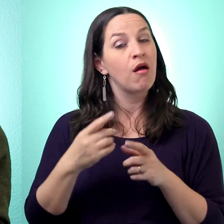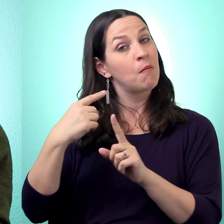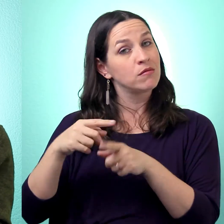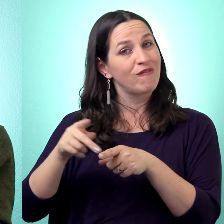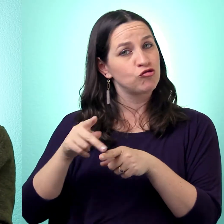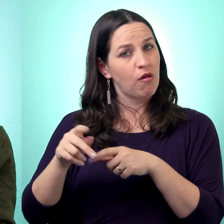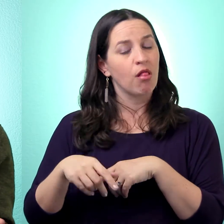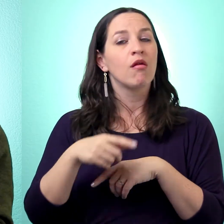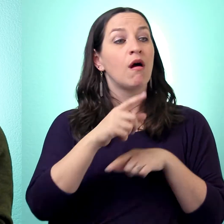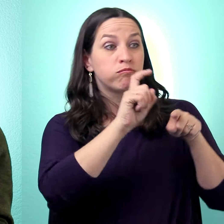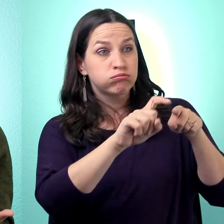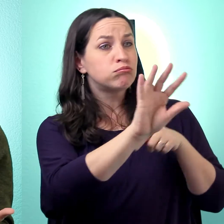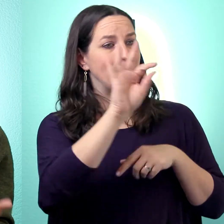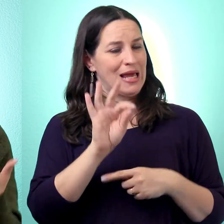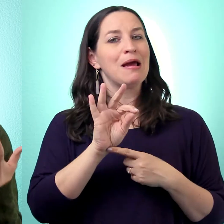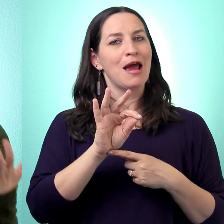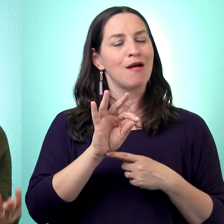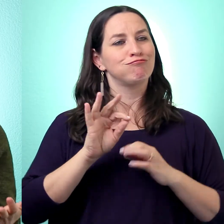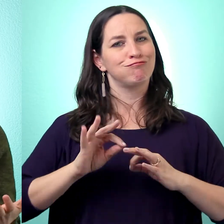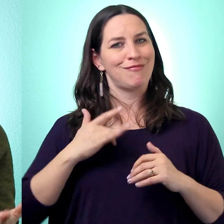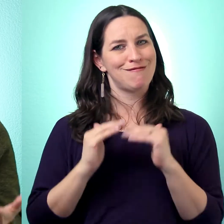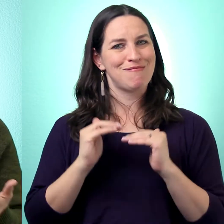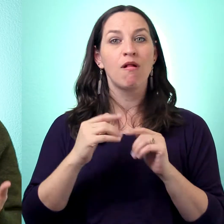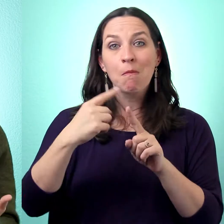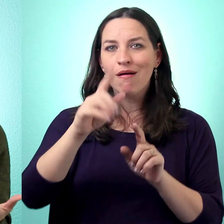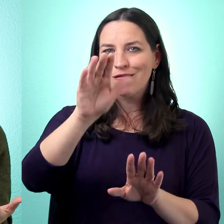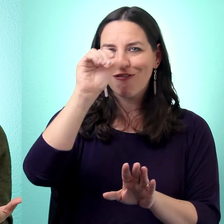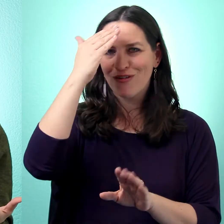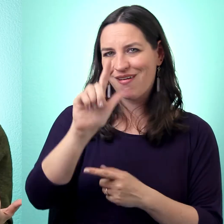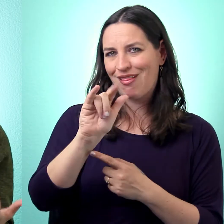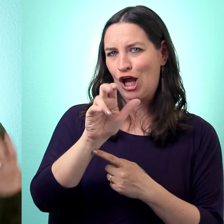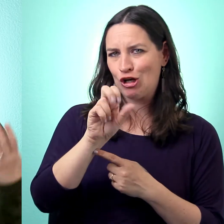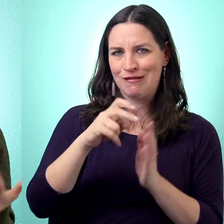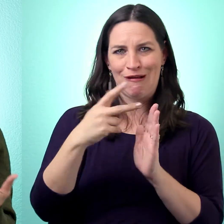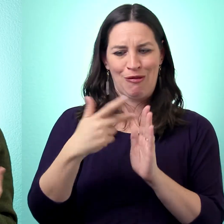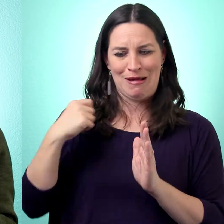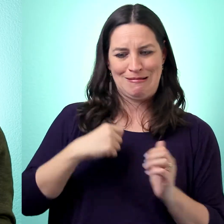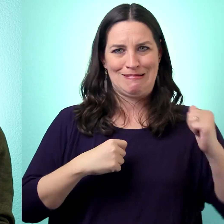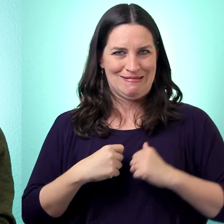you've probably worn a hundred times before, something that's professional and comfortable and make sure that you dress in layers.